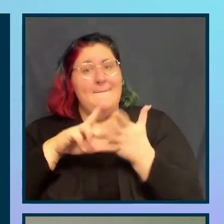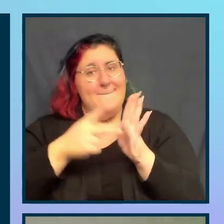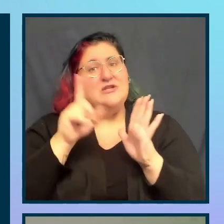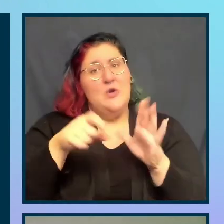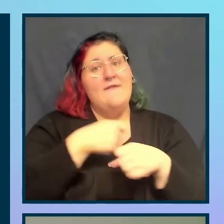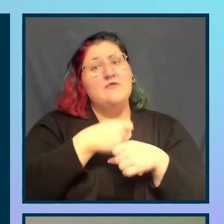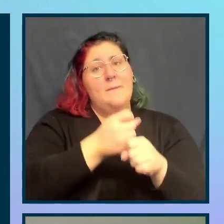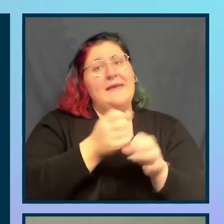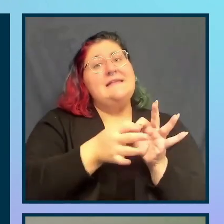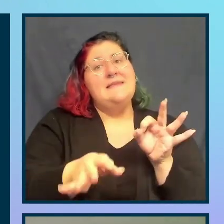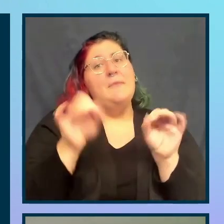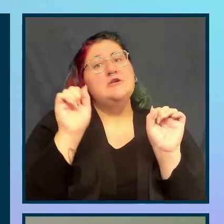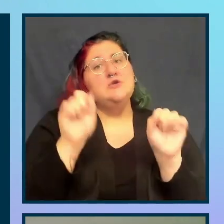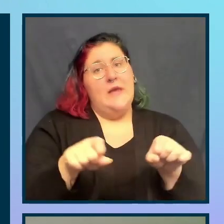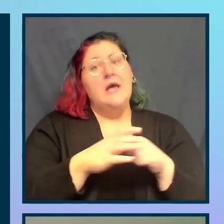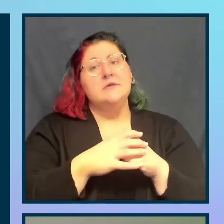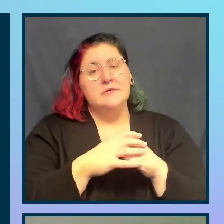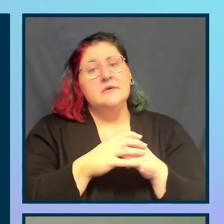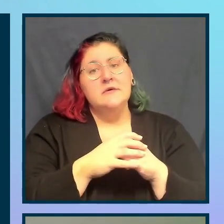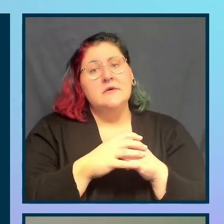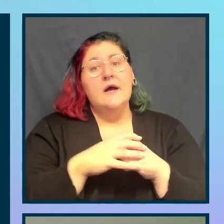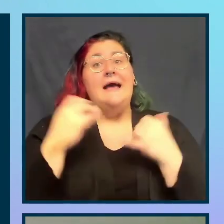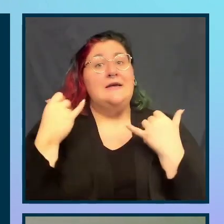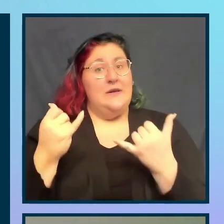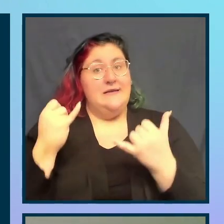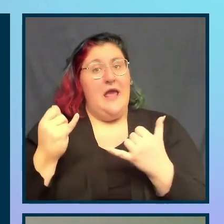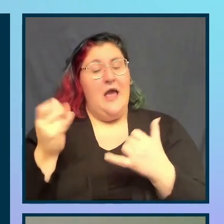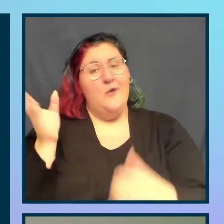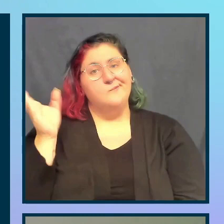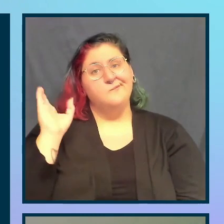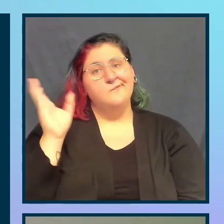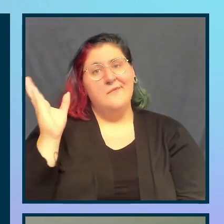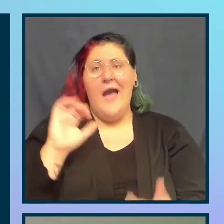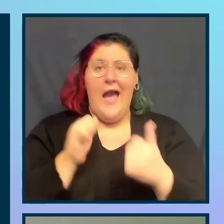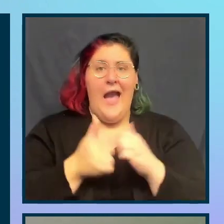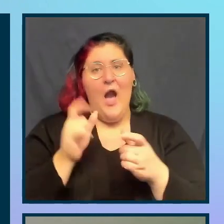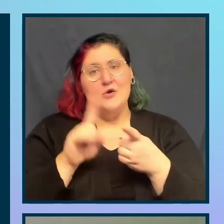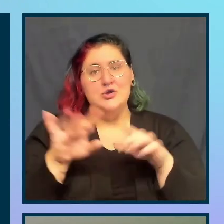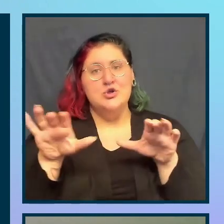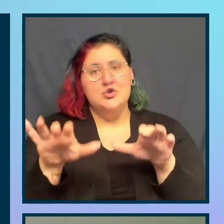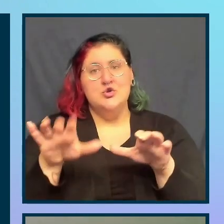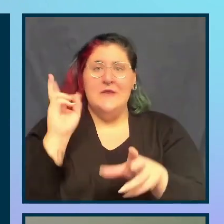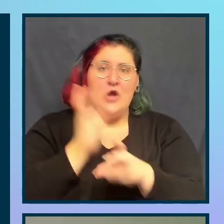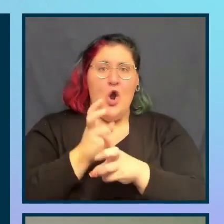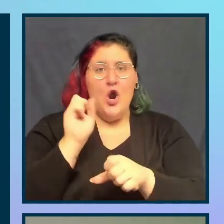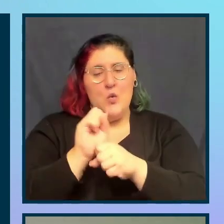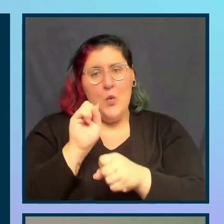And now you've, I've talked through how to do all of this really hard work of defining new things, the last thing to do is change the map.